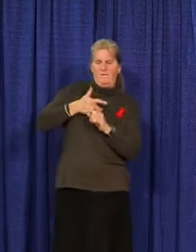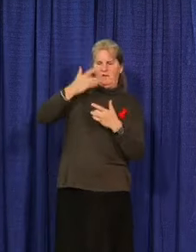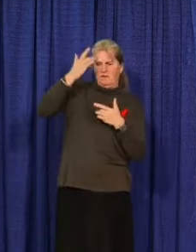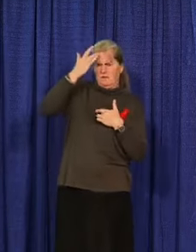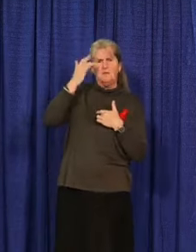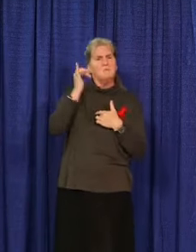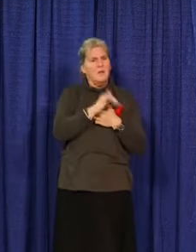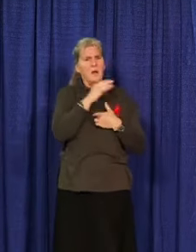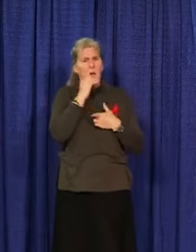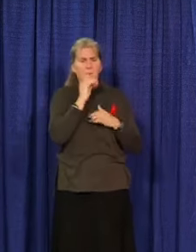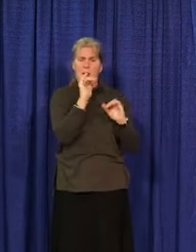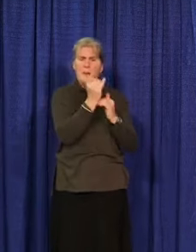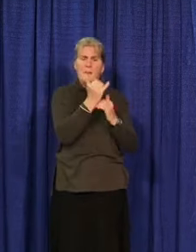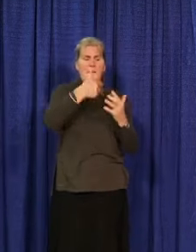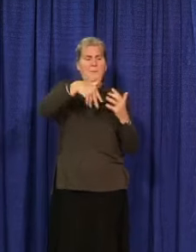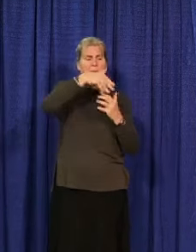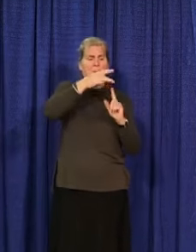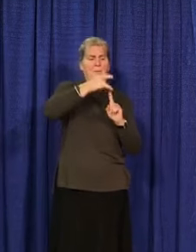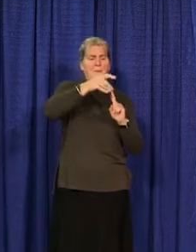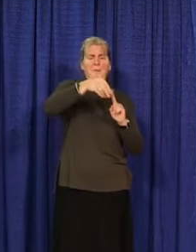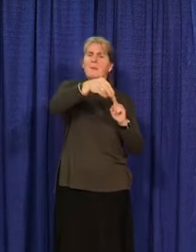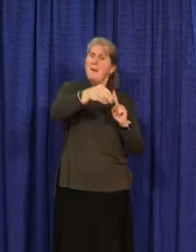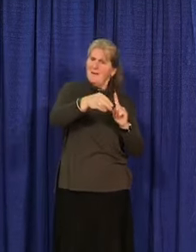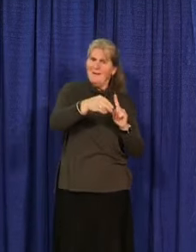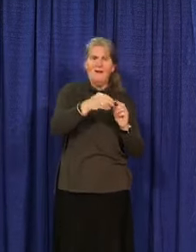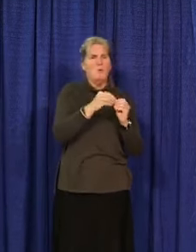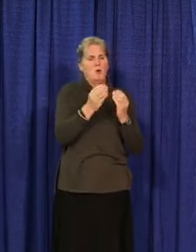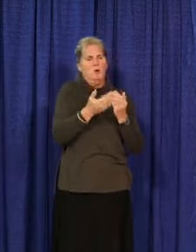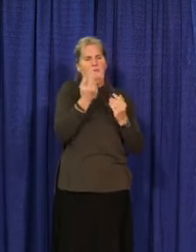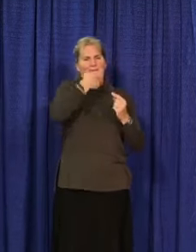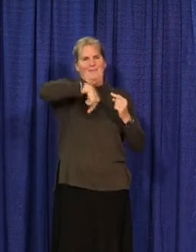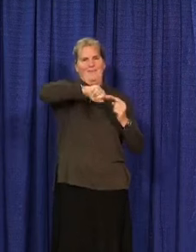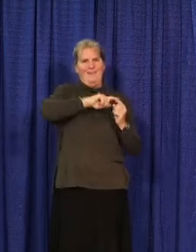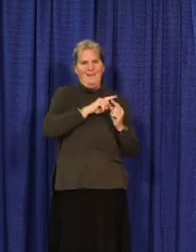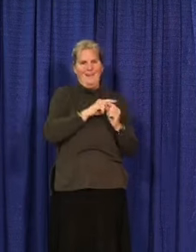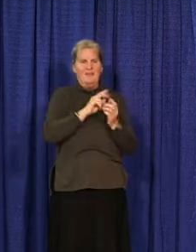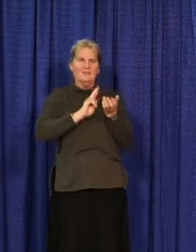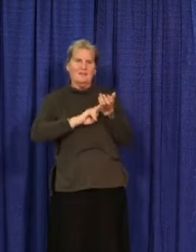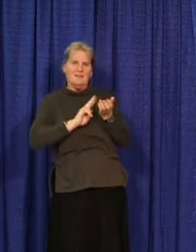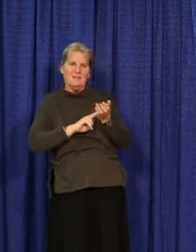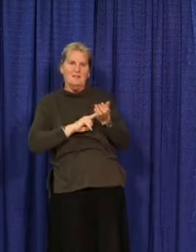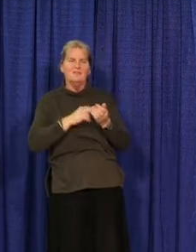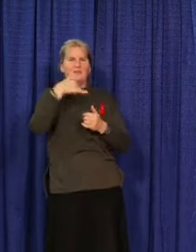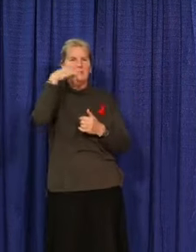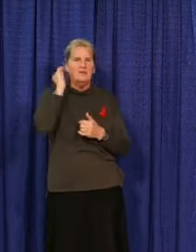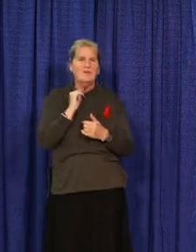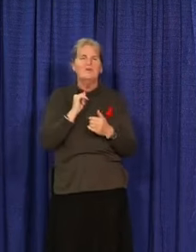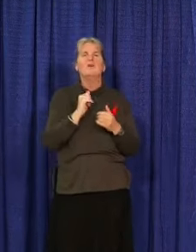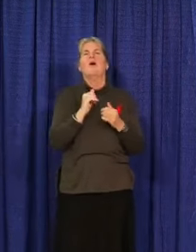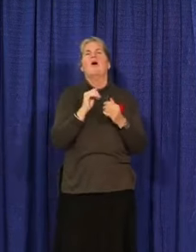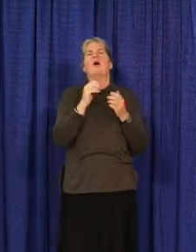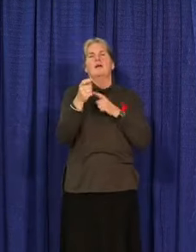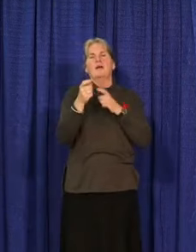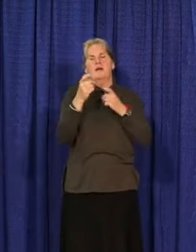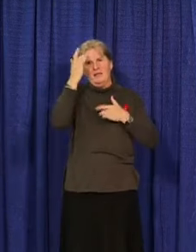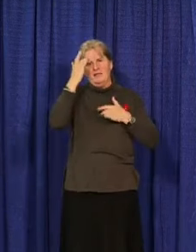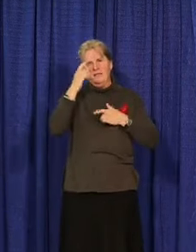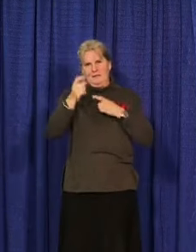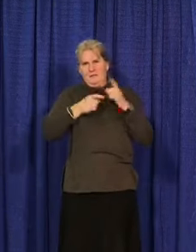been and who they have interacted with. It has also made contact tracing so much easier for the nurses at Yukon communicable disease